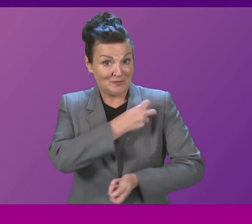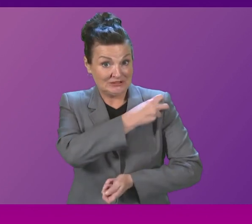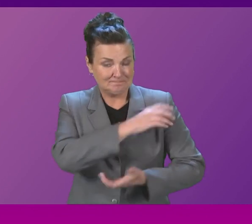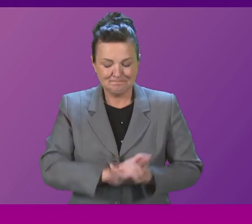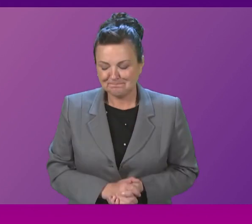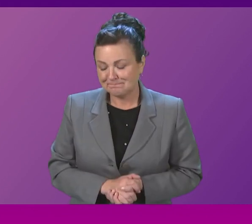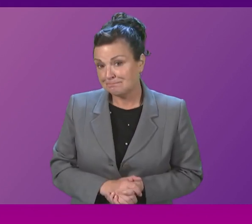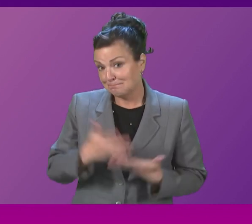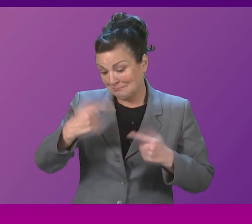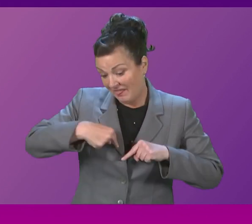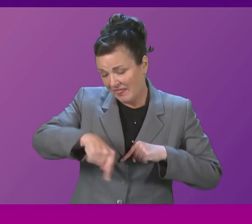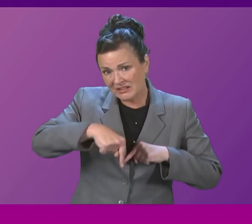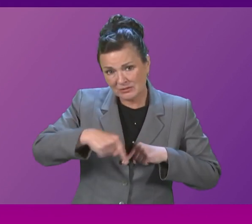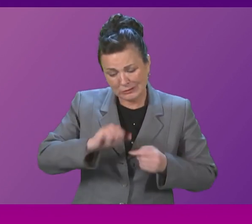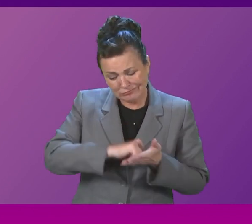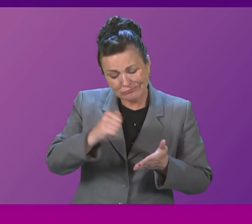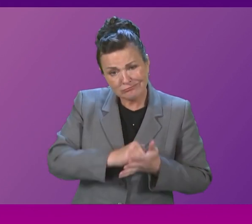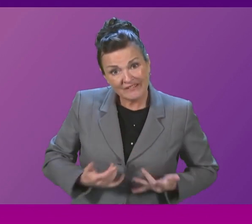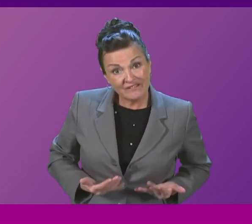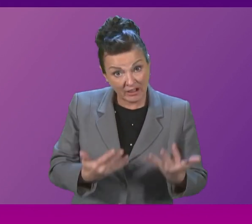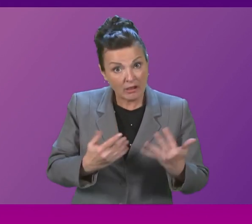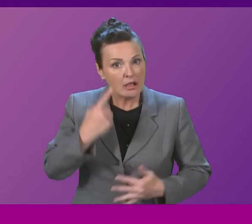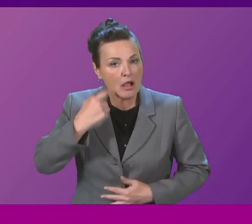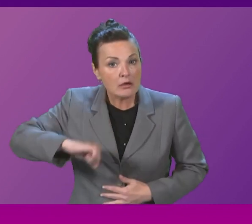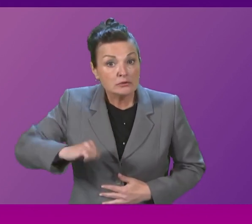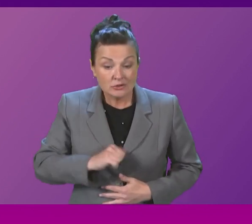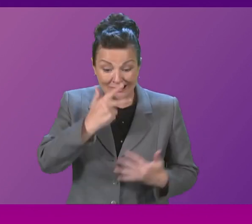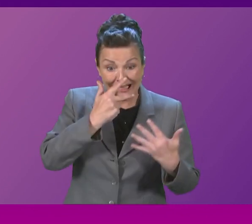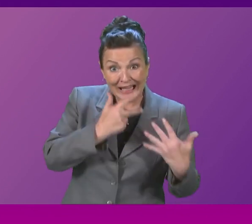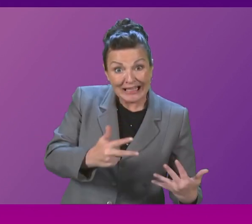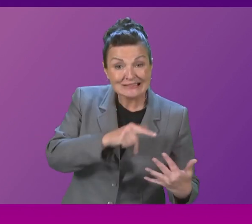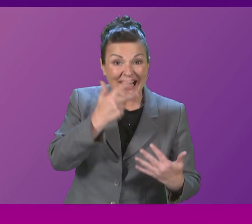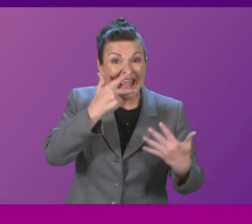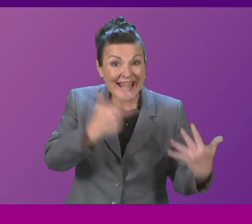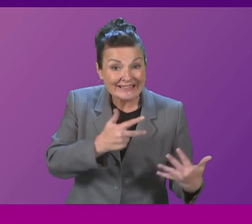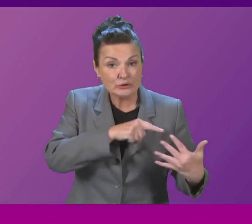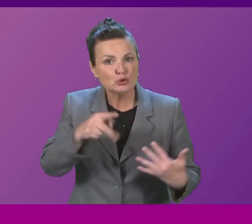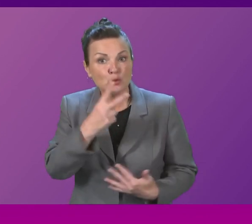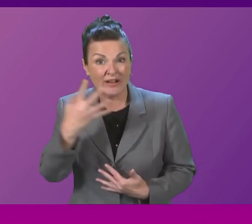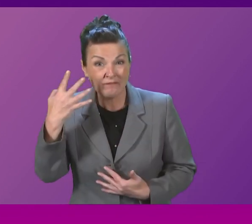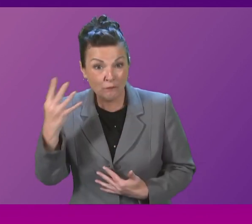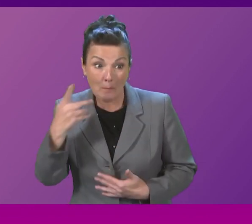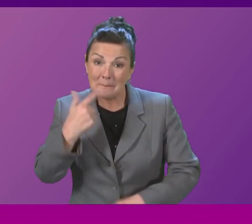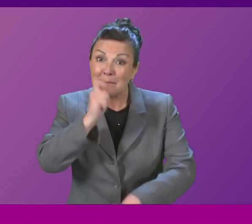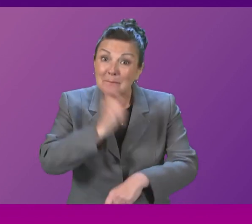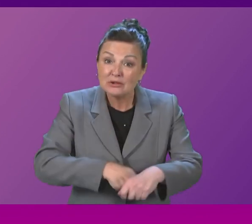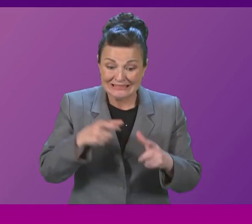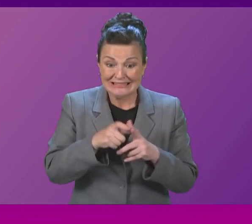Figures published this week show that the number of young Scots aged 18 to 24 sanctioned by the Department for Work and Pensions has nearly doubled since 2019.